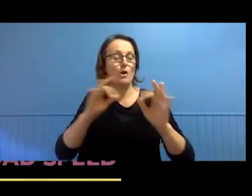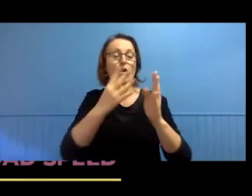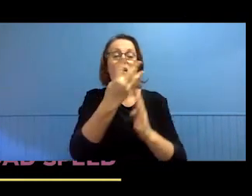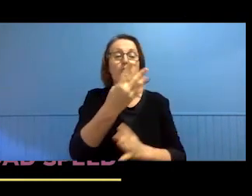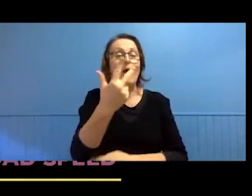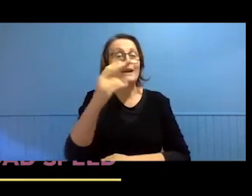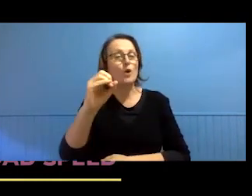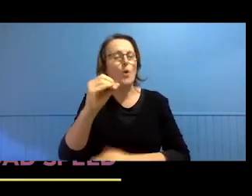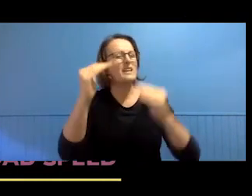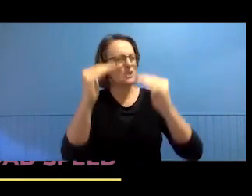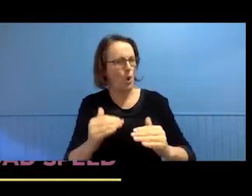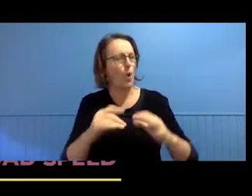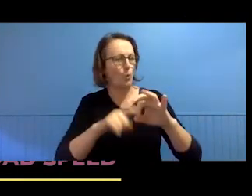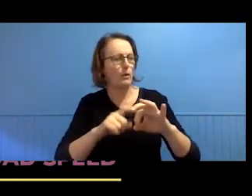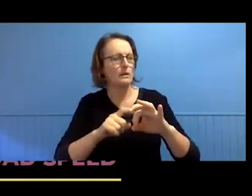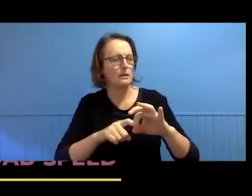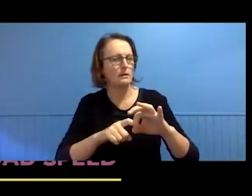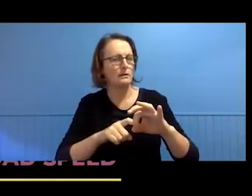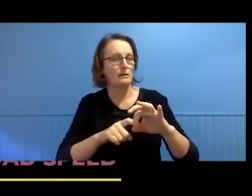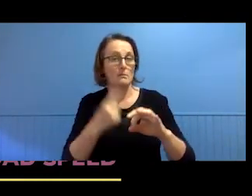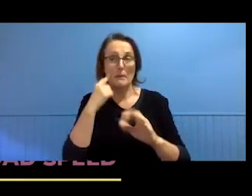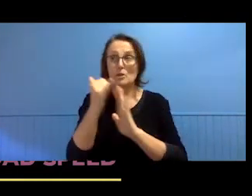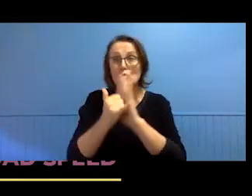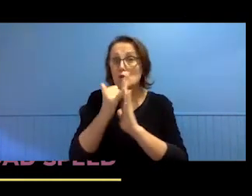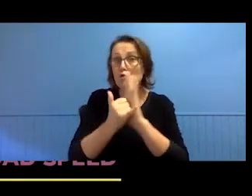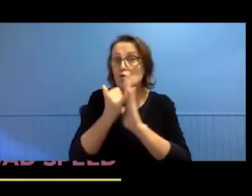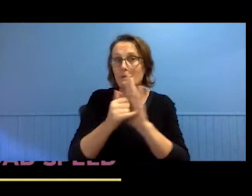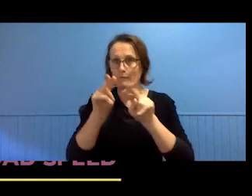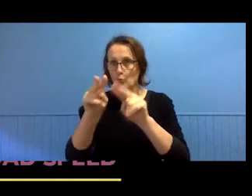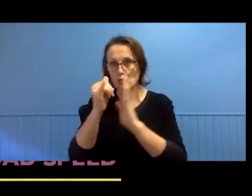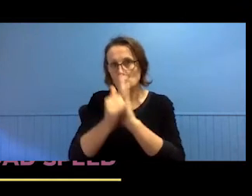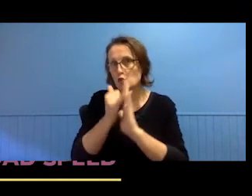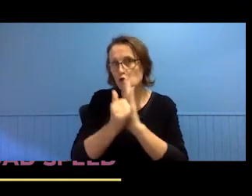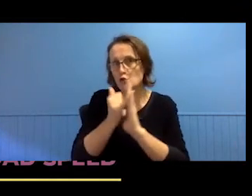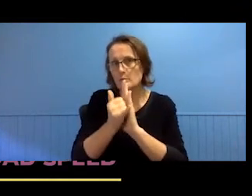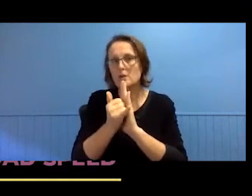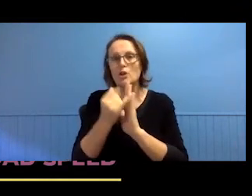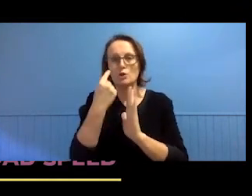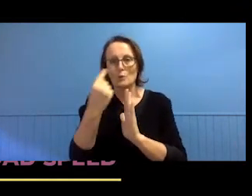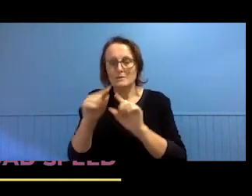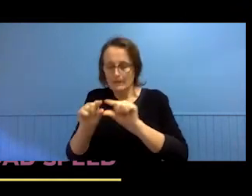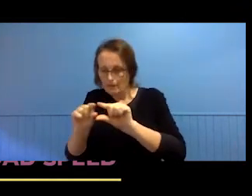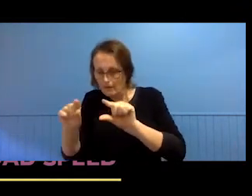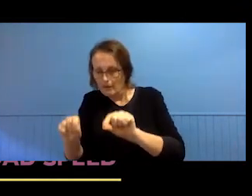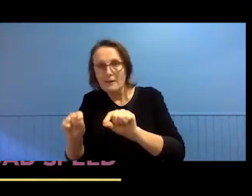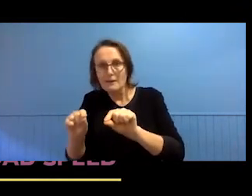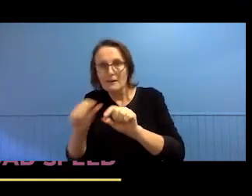these numbers on YouTube, for example, if you're wroching a YouTube video. There's a little icon on the bottom that you can click,